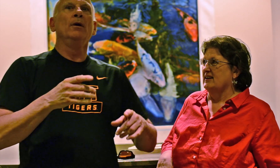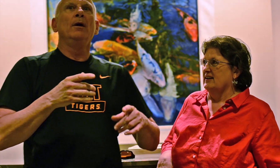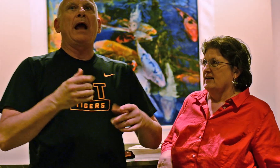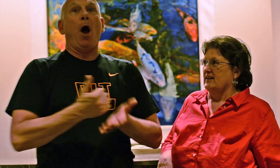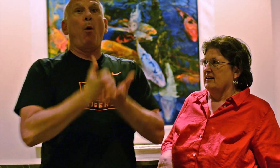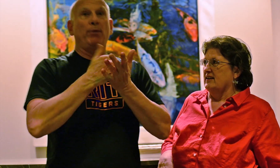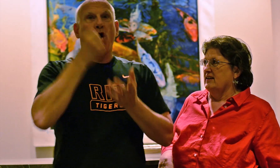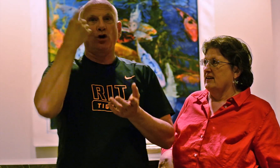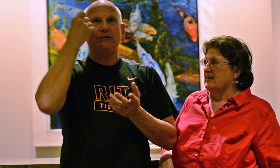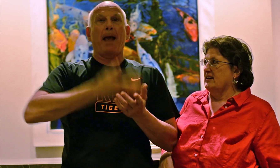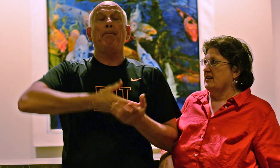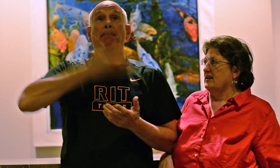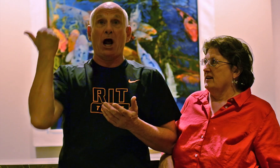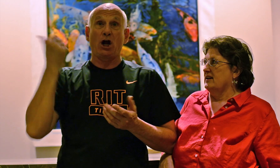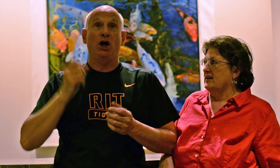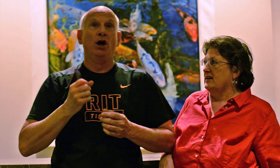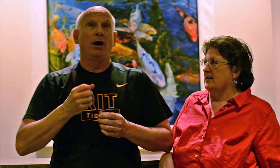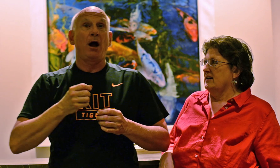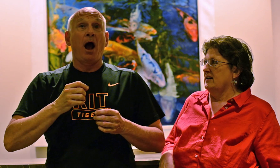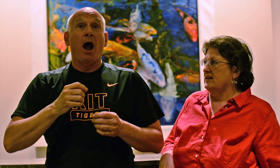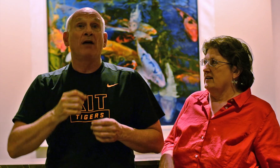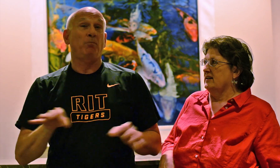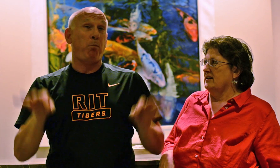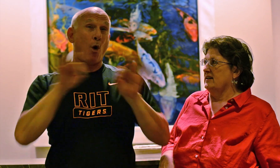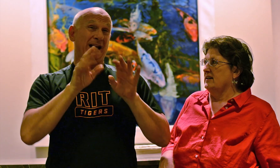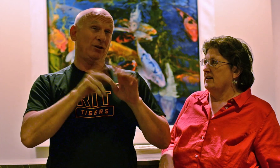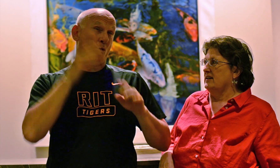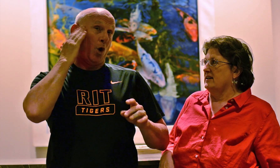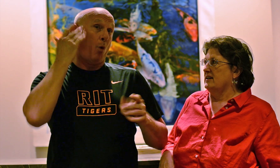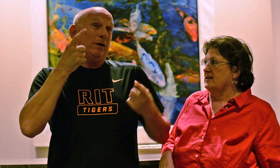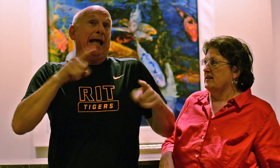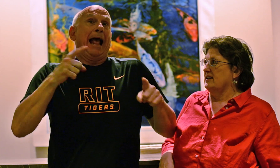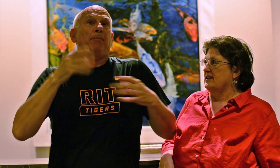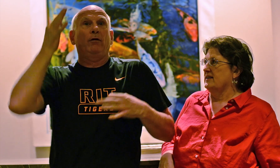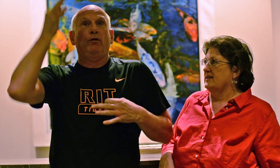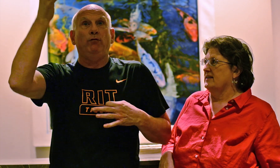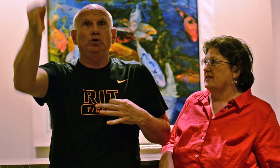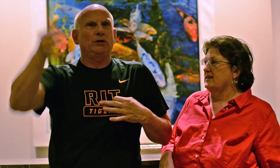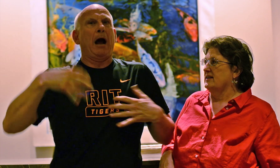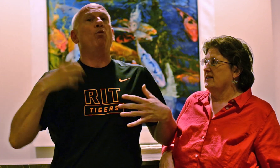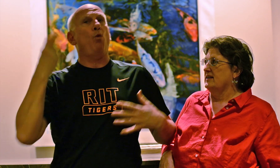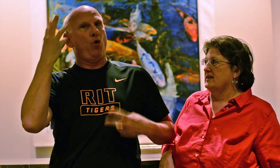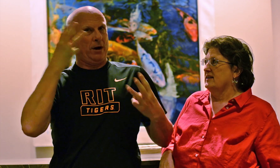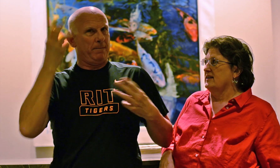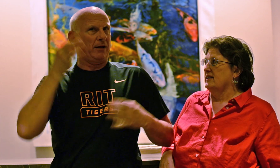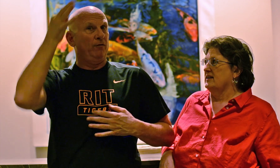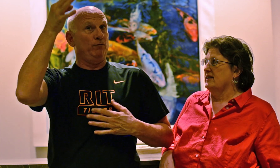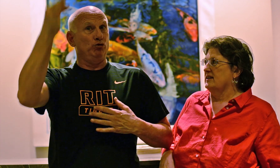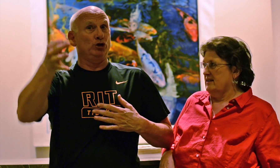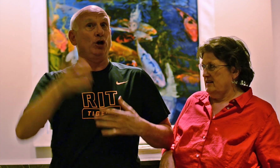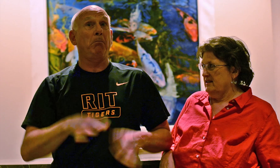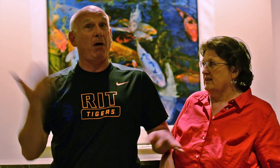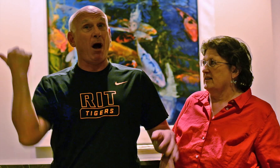It helped me understand what the issues were at hand and what was at stake. It's really important to be aware of what's happening in our future. I am very worried about what the future holds.